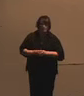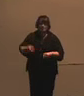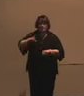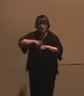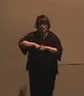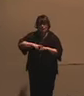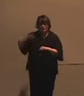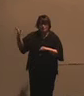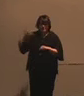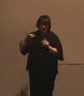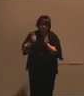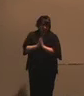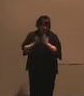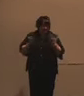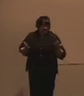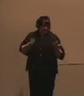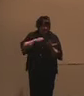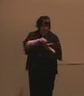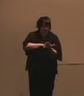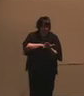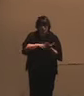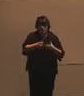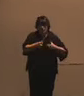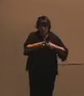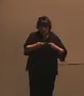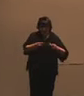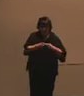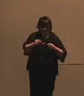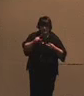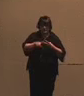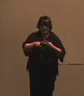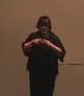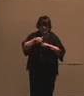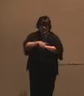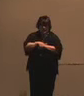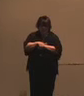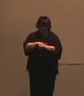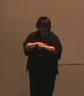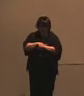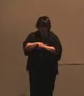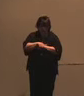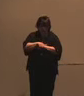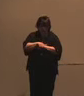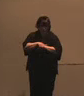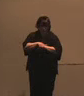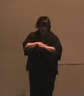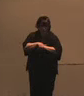and the text is Japanese, English, bilingual. So you can buy, I think.